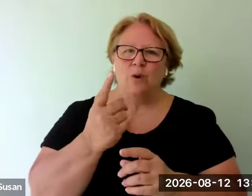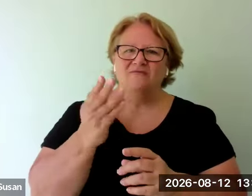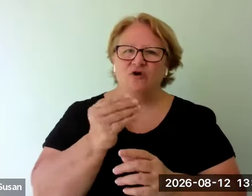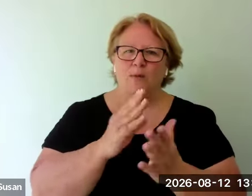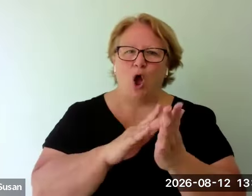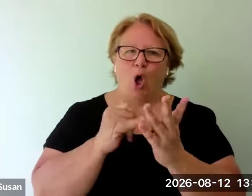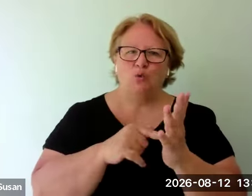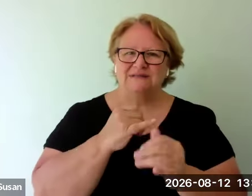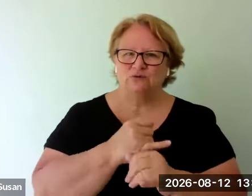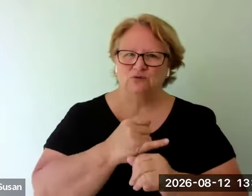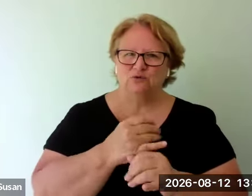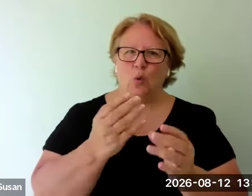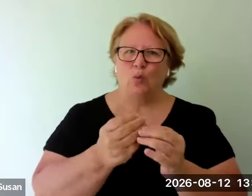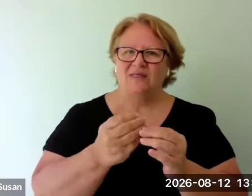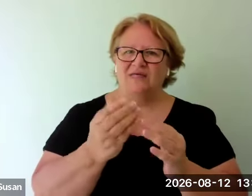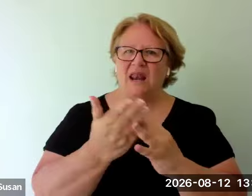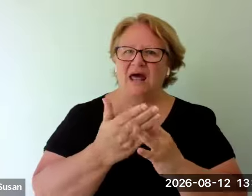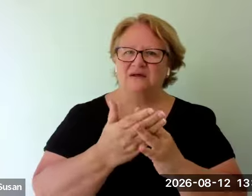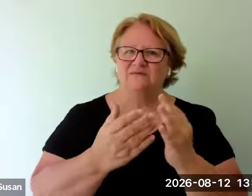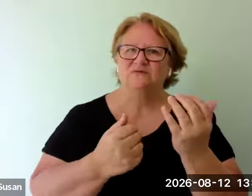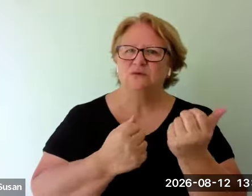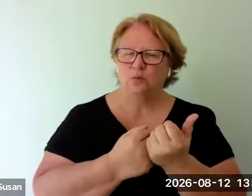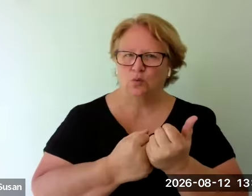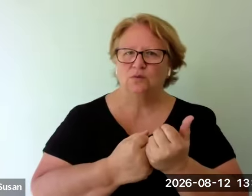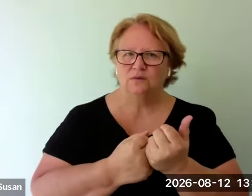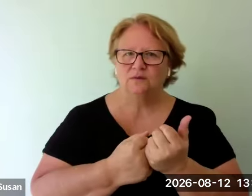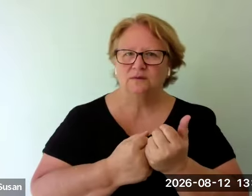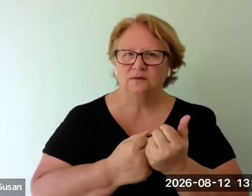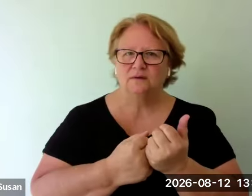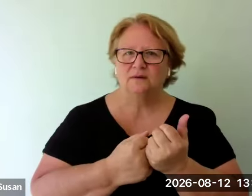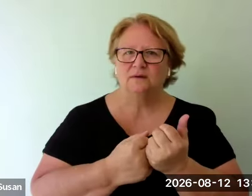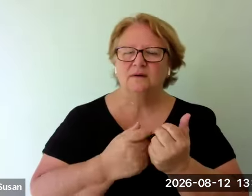work at at a DRO. CATHERINE: So ideally we would like someone from the host institution and there be a